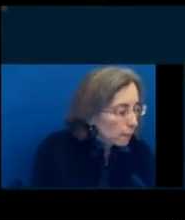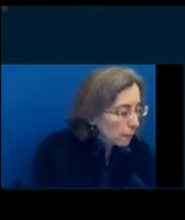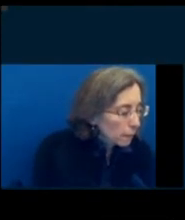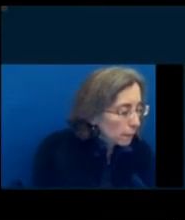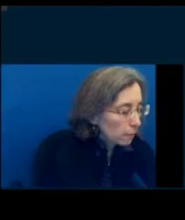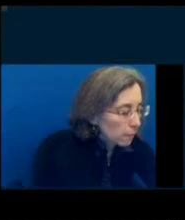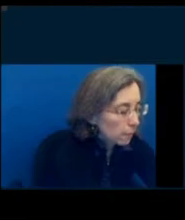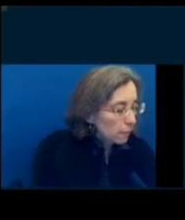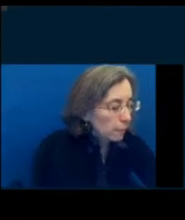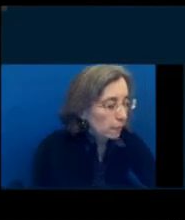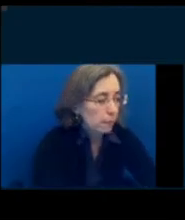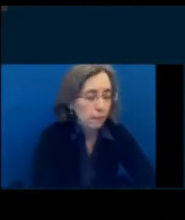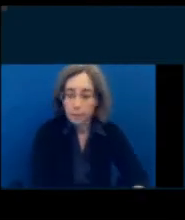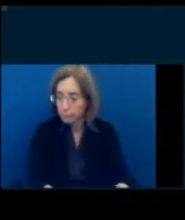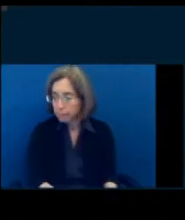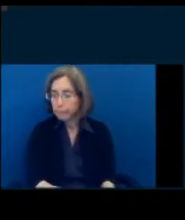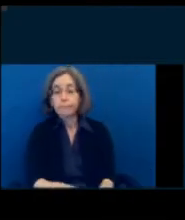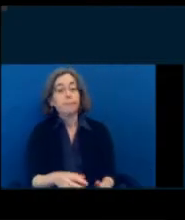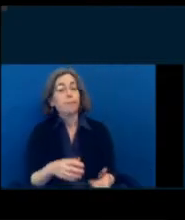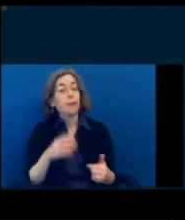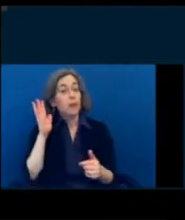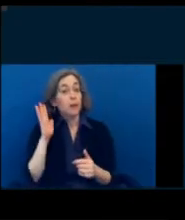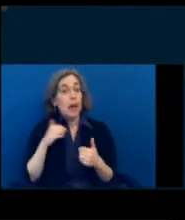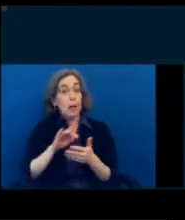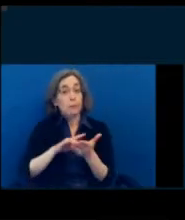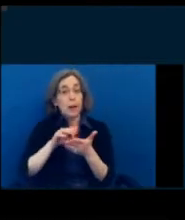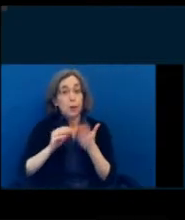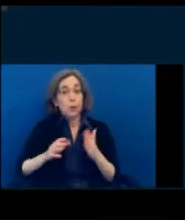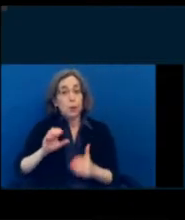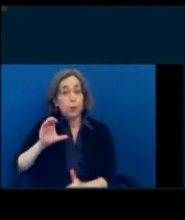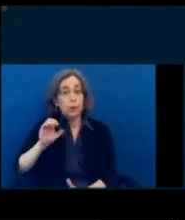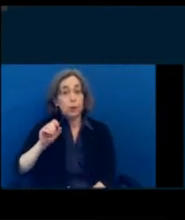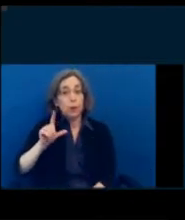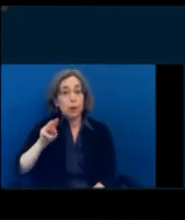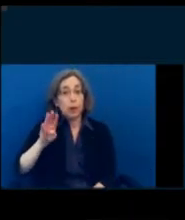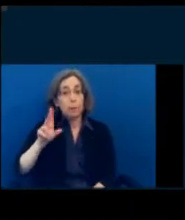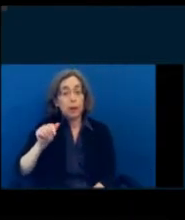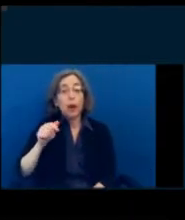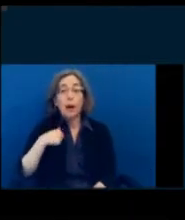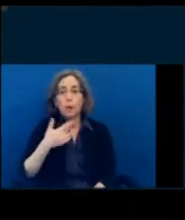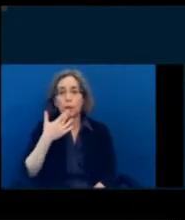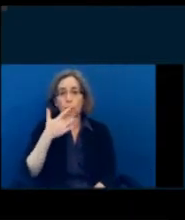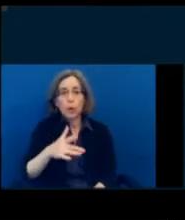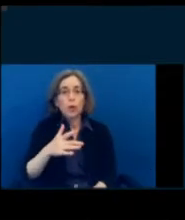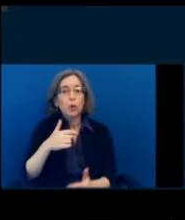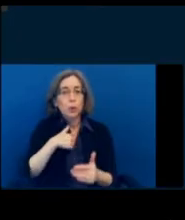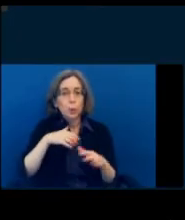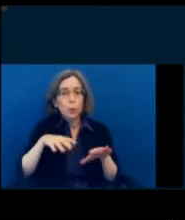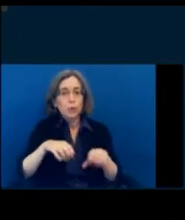OPPORTUNITY AS A FOURTH YEAR STUDENT AT COLUMBIA IN WHICH I RESEARCHED A STUDENT NOTEBOOK OF